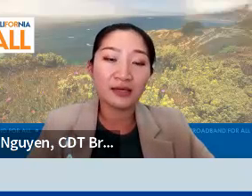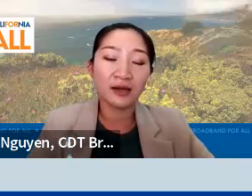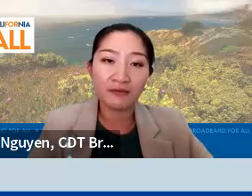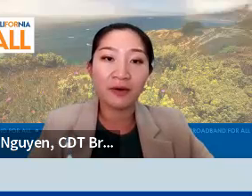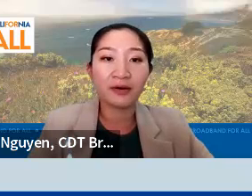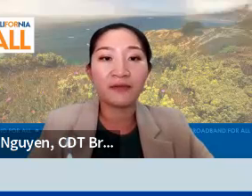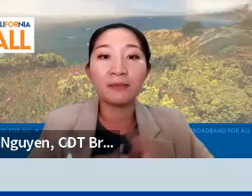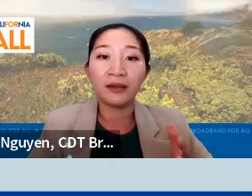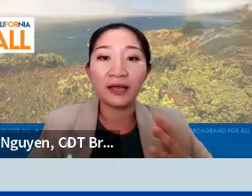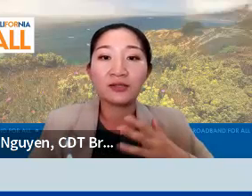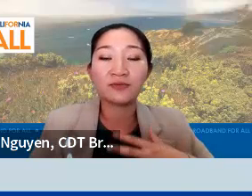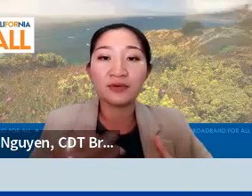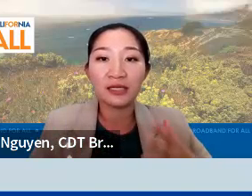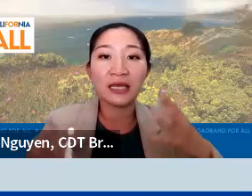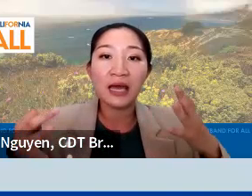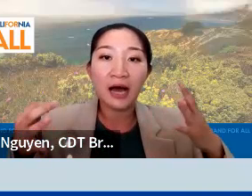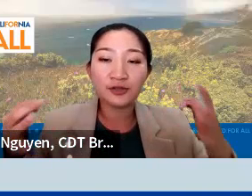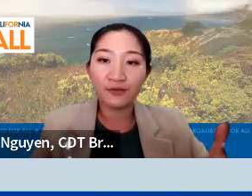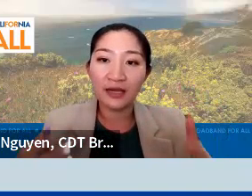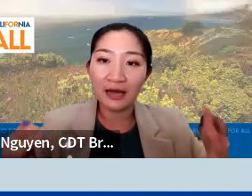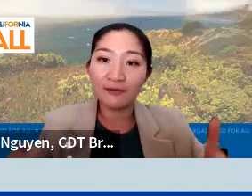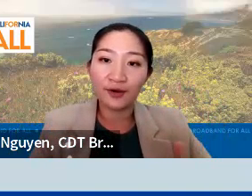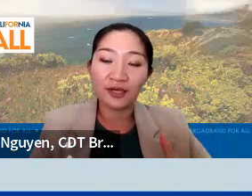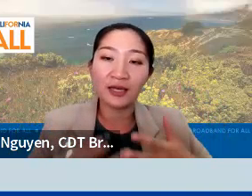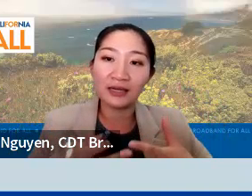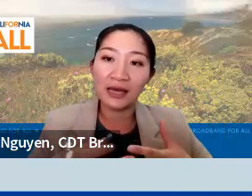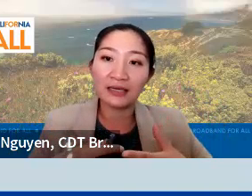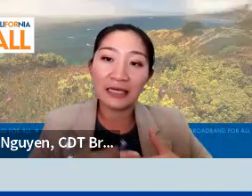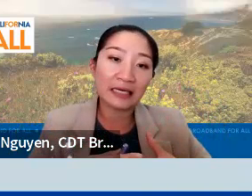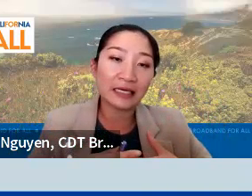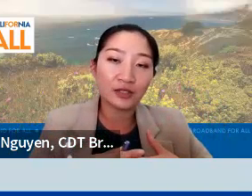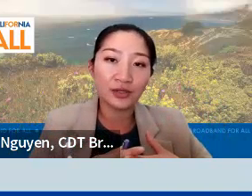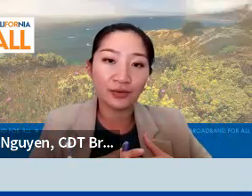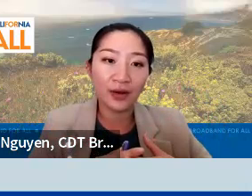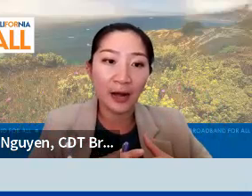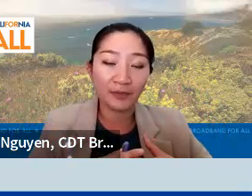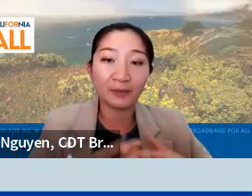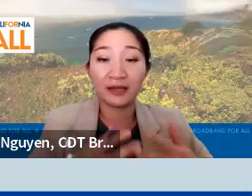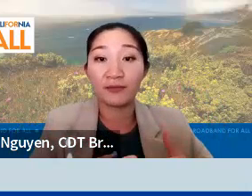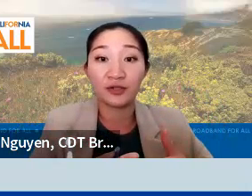is another part of that plan to really survey California and get data into the plan that